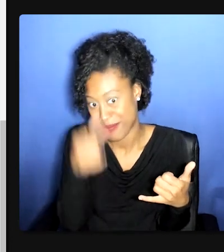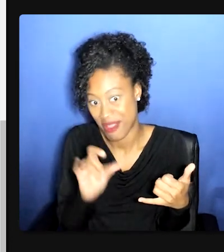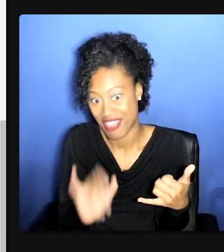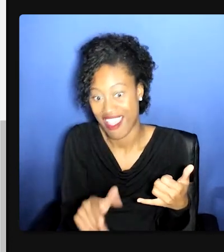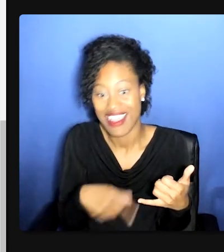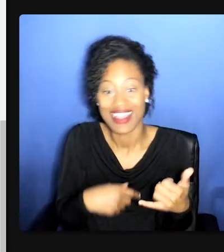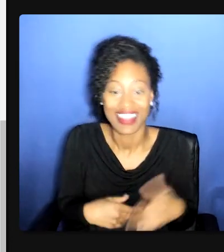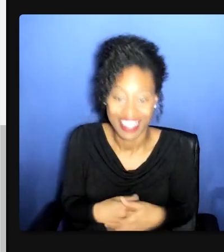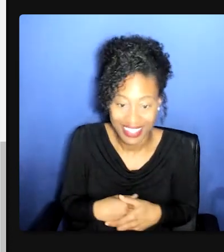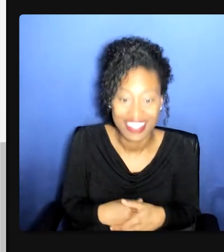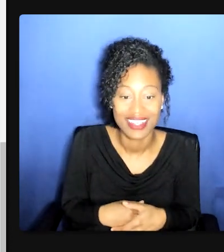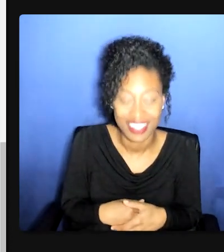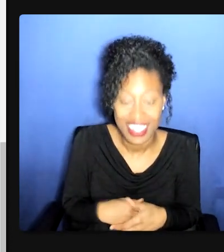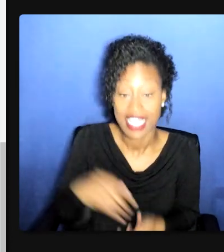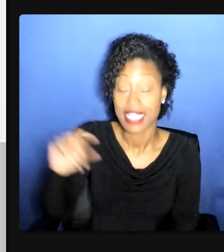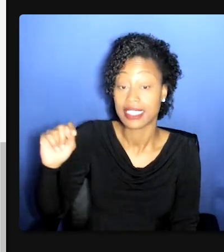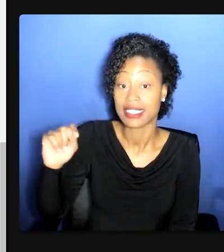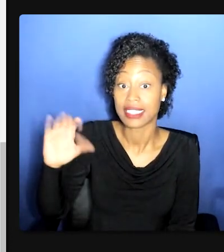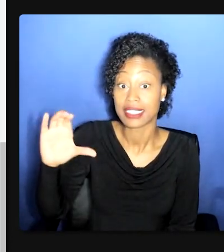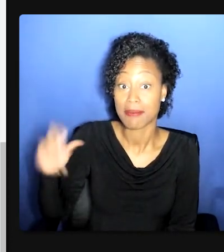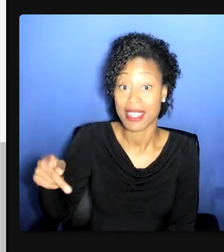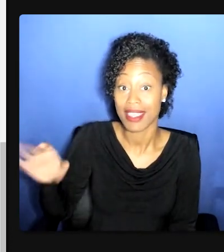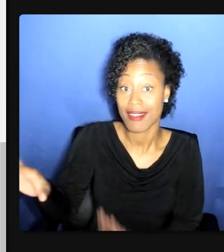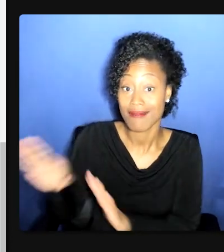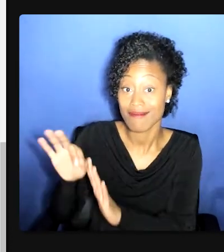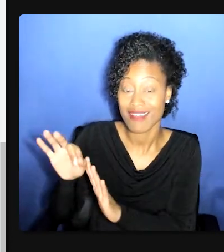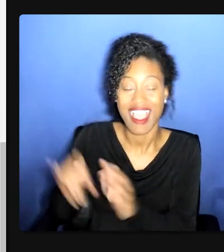Then we select TCP and click "Add build".